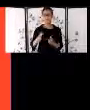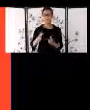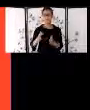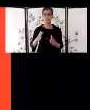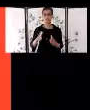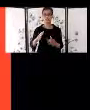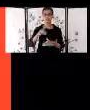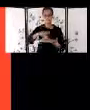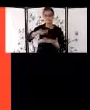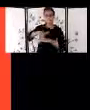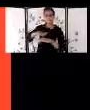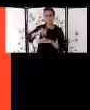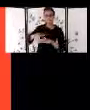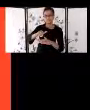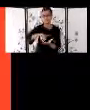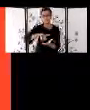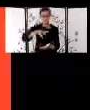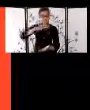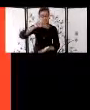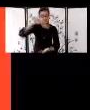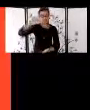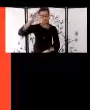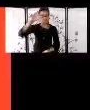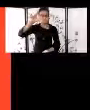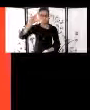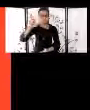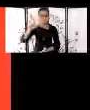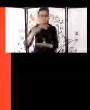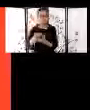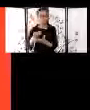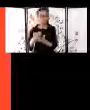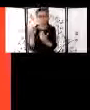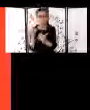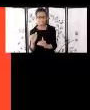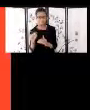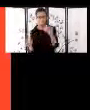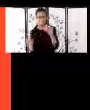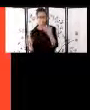Over the past two years we have been adjusting our scoring processes to make it more clear